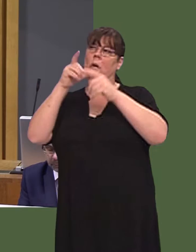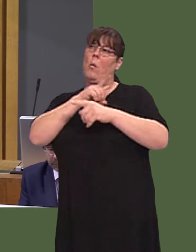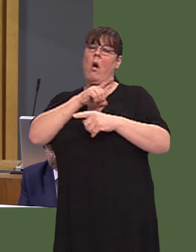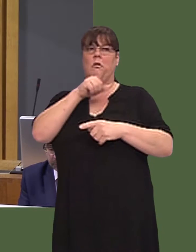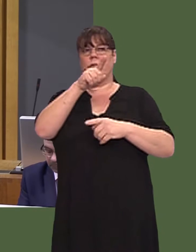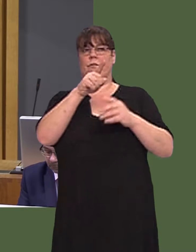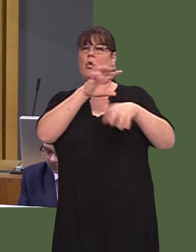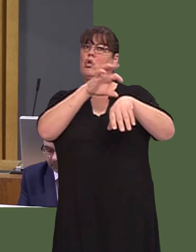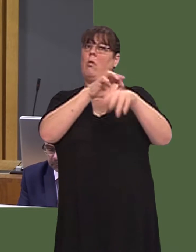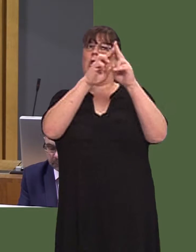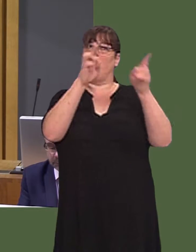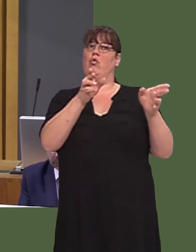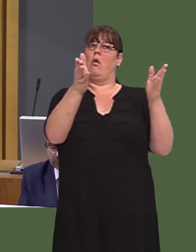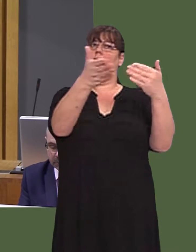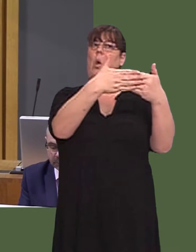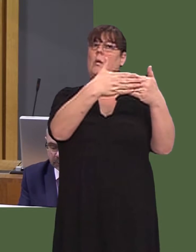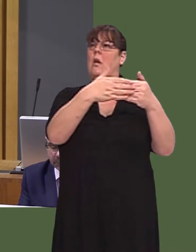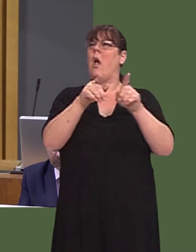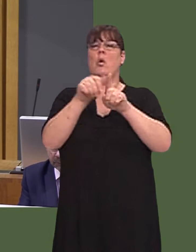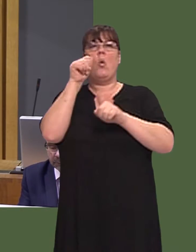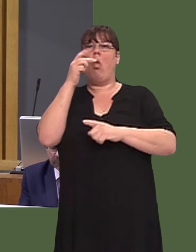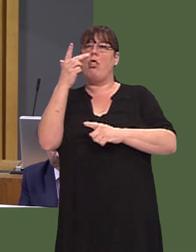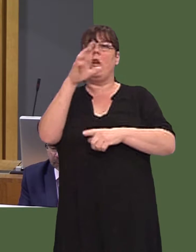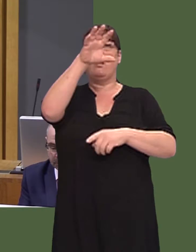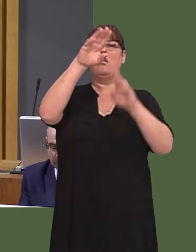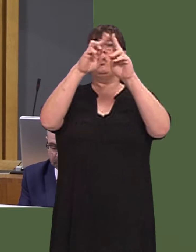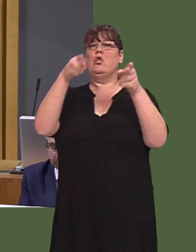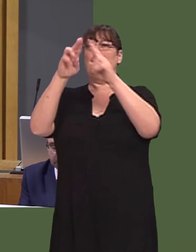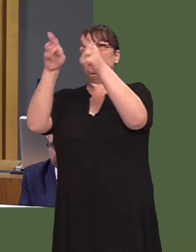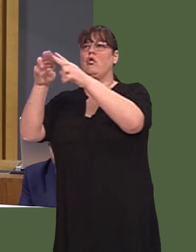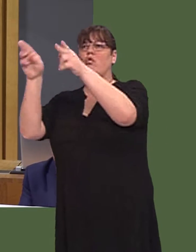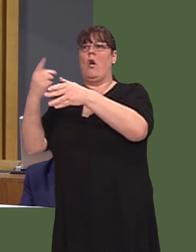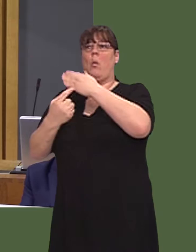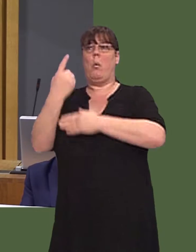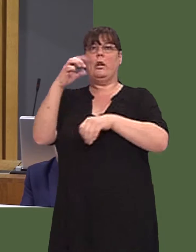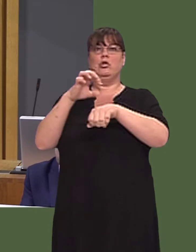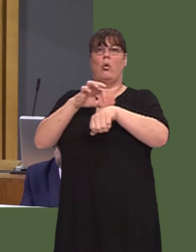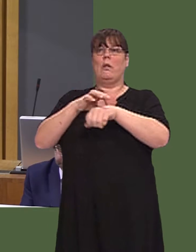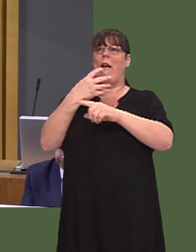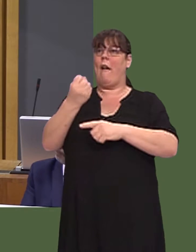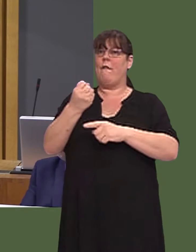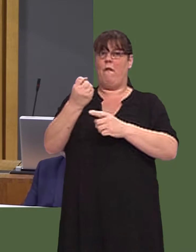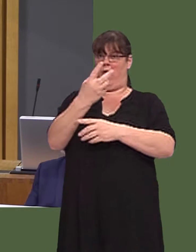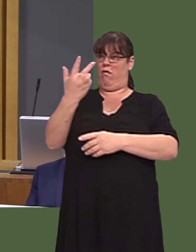Other surgeries are under pressure and three of these surgeries, if truth be told, have only one GP.